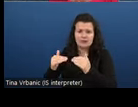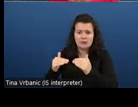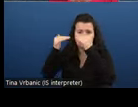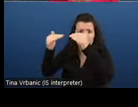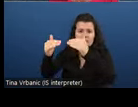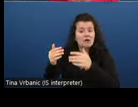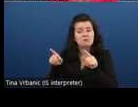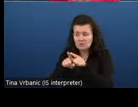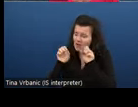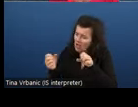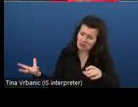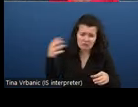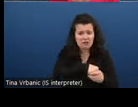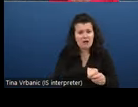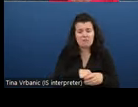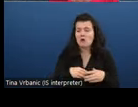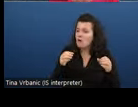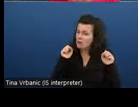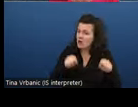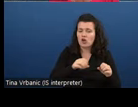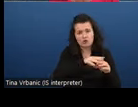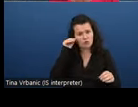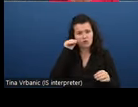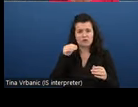all types of companies, wherever they are in their sustainability tuning.